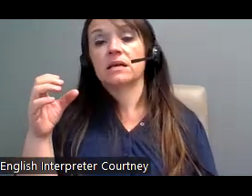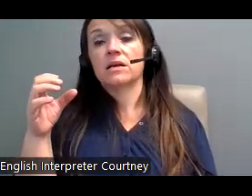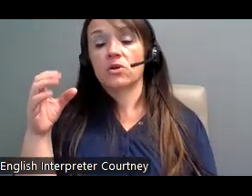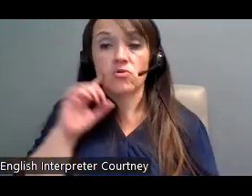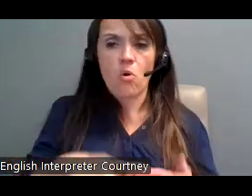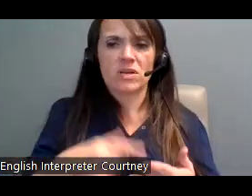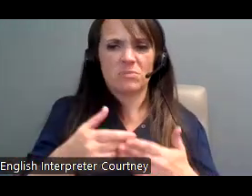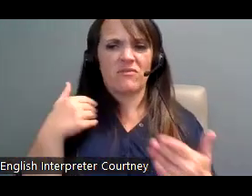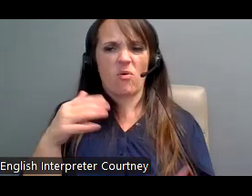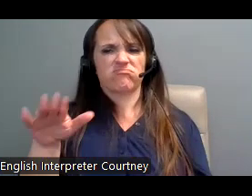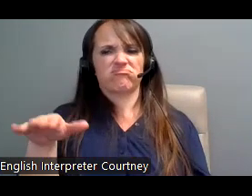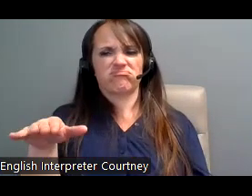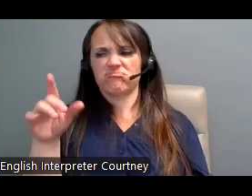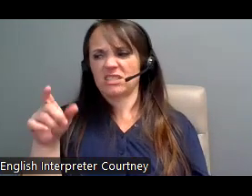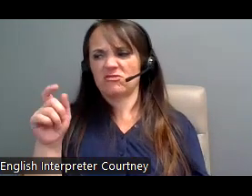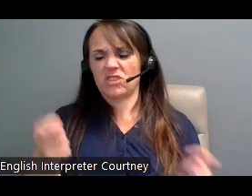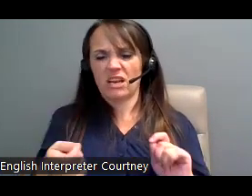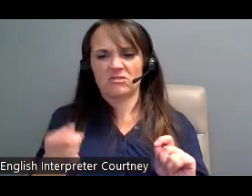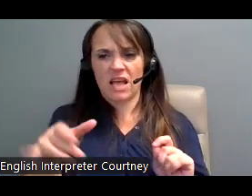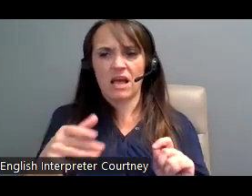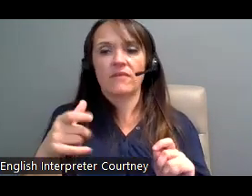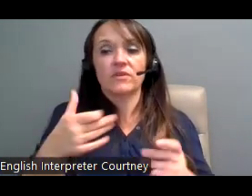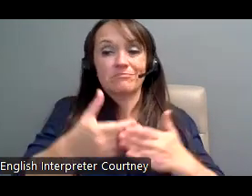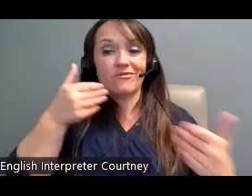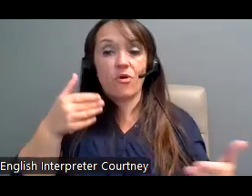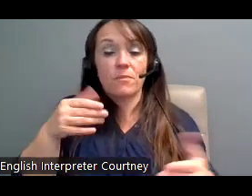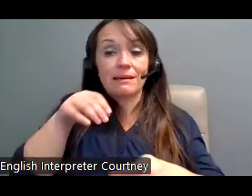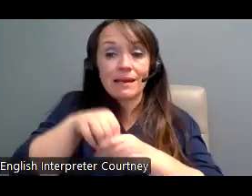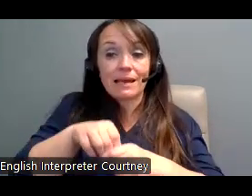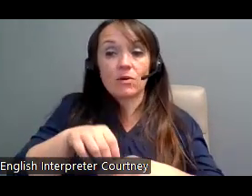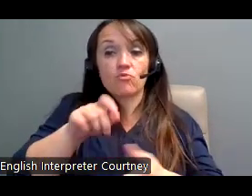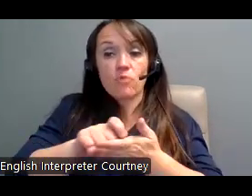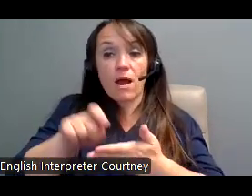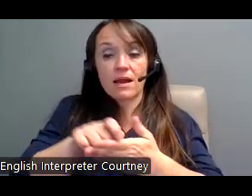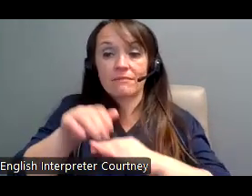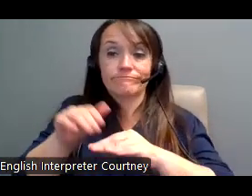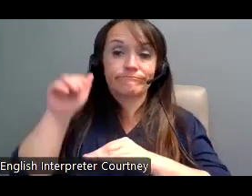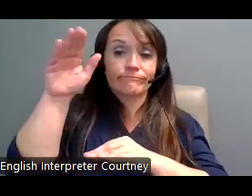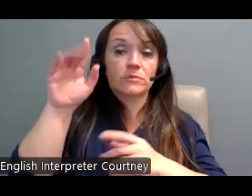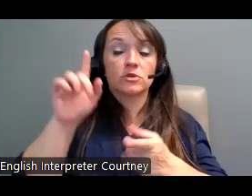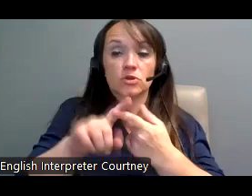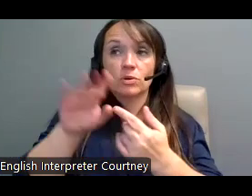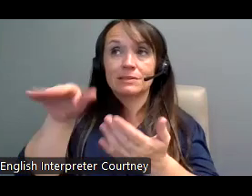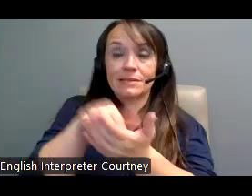they have to propose that in writing to the centers for Medicare Medicaid services but they